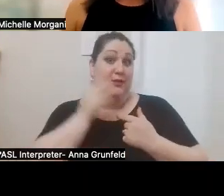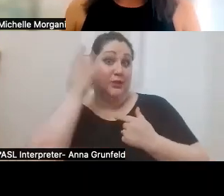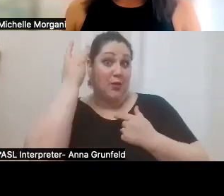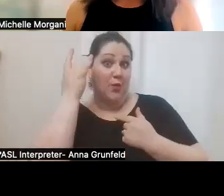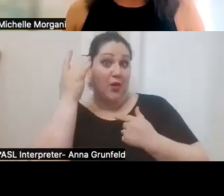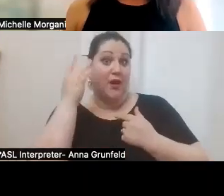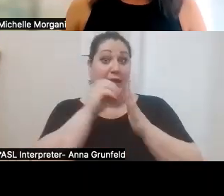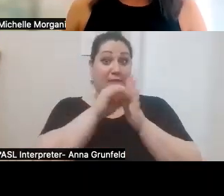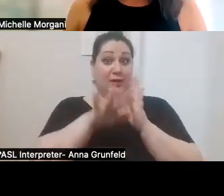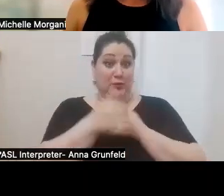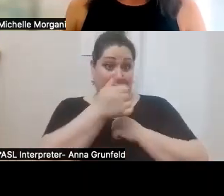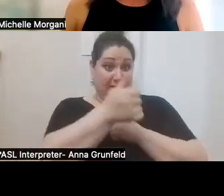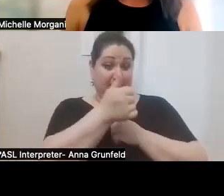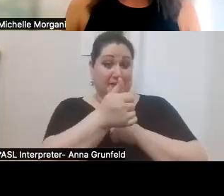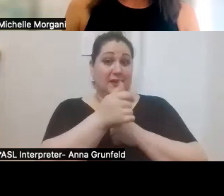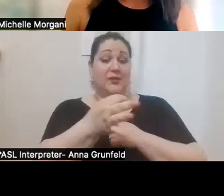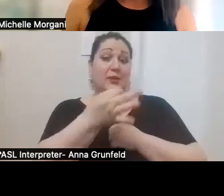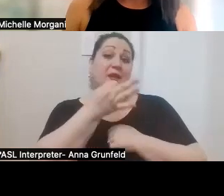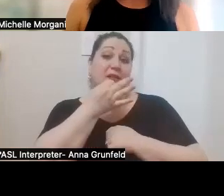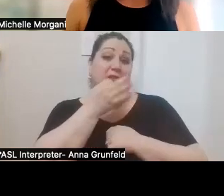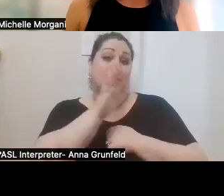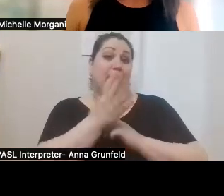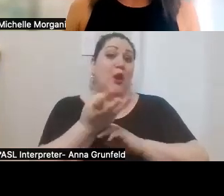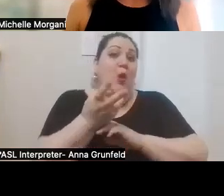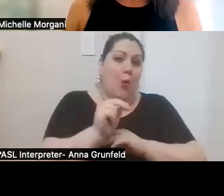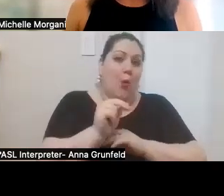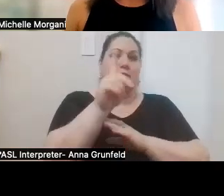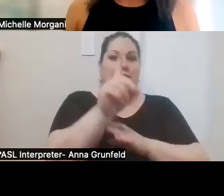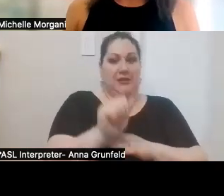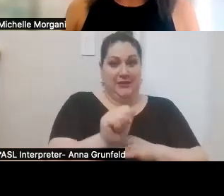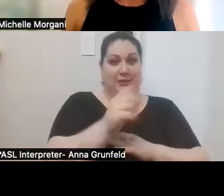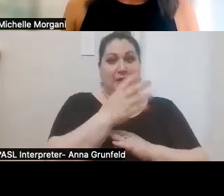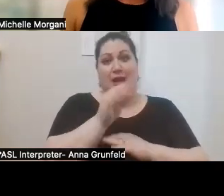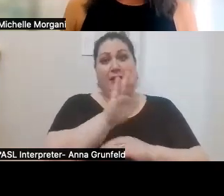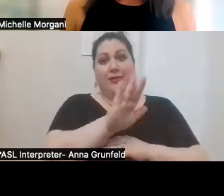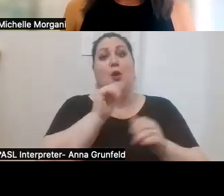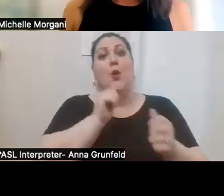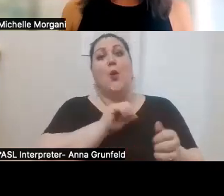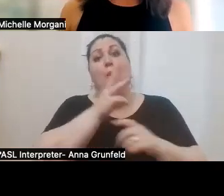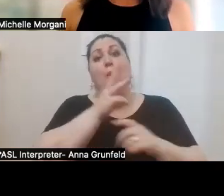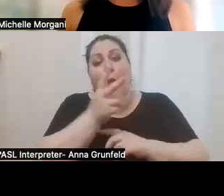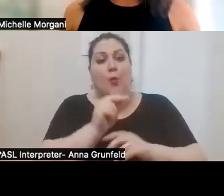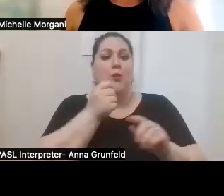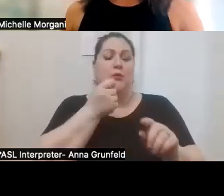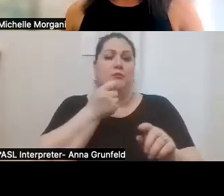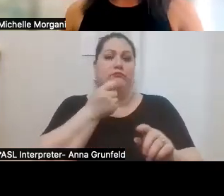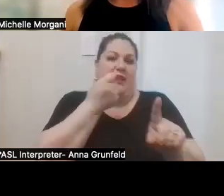their own disability, as well as their own impacts and impairments, as well as their own strengths.